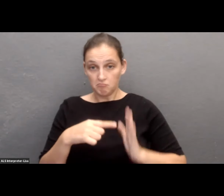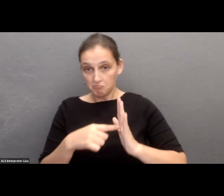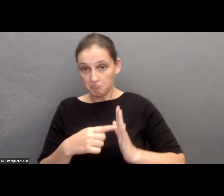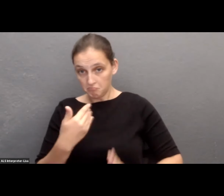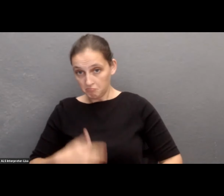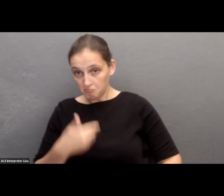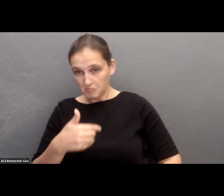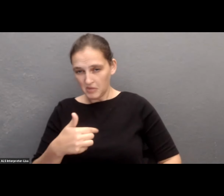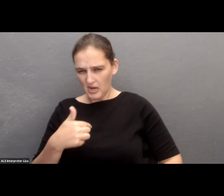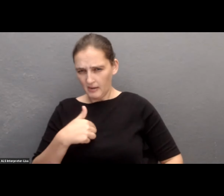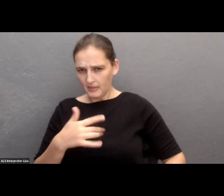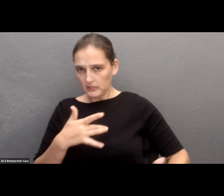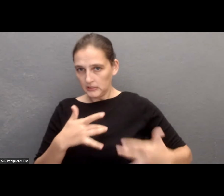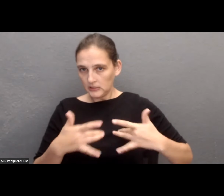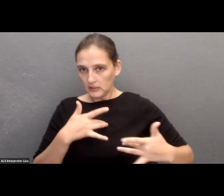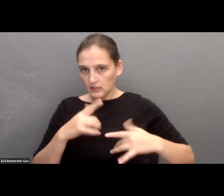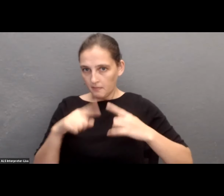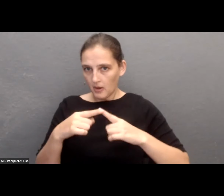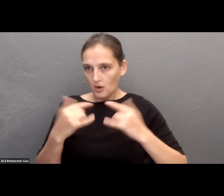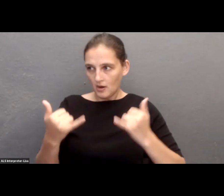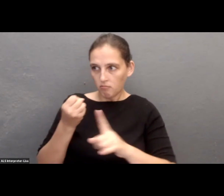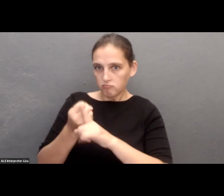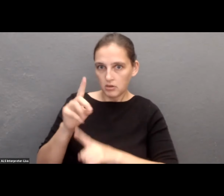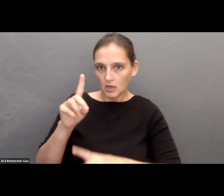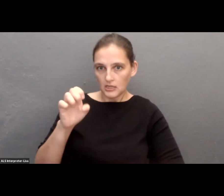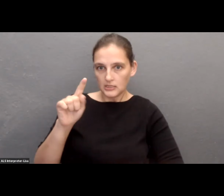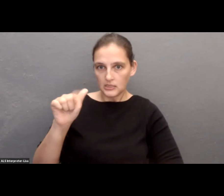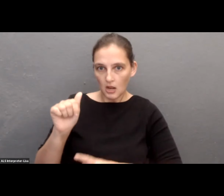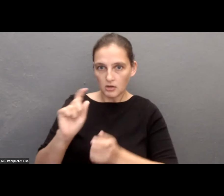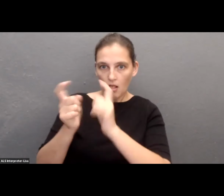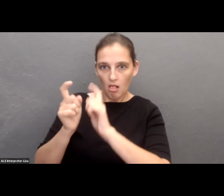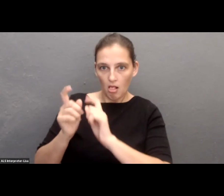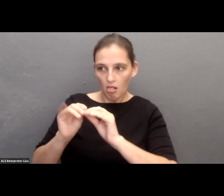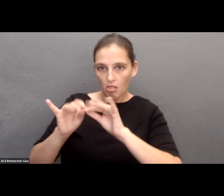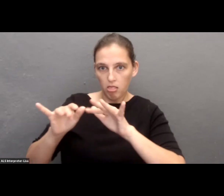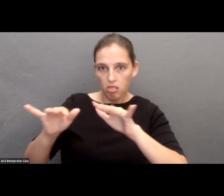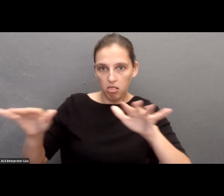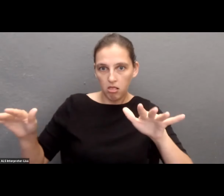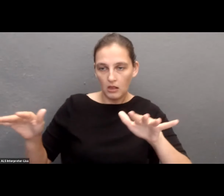about Delta variant and have questions about COVID-19 booster shots.